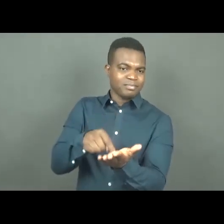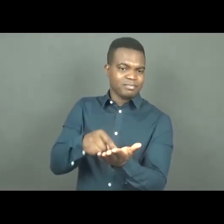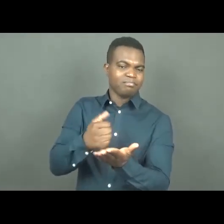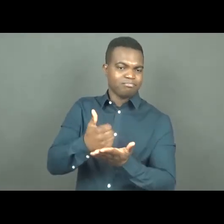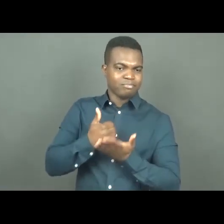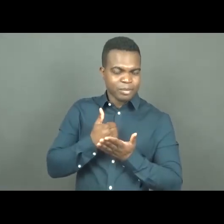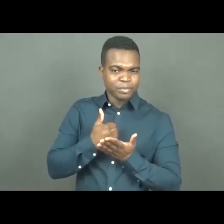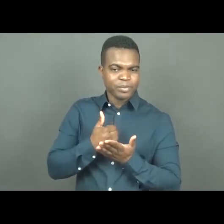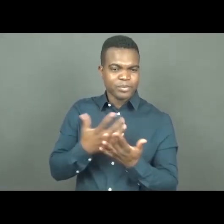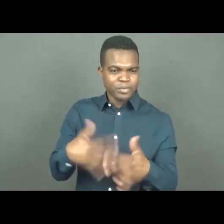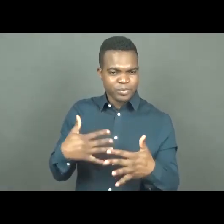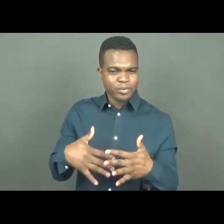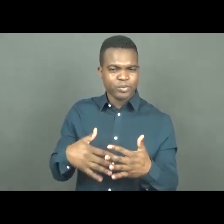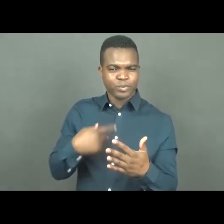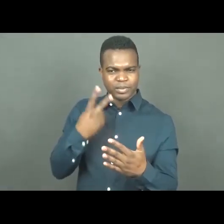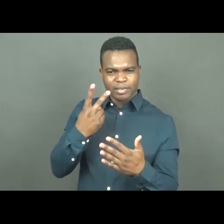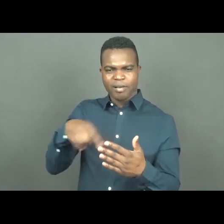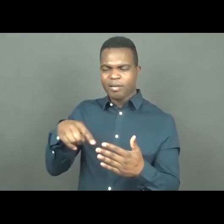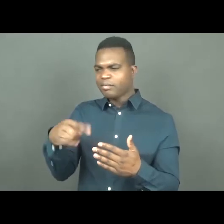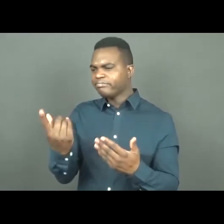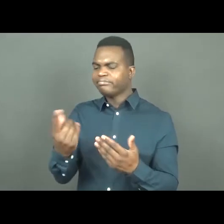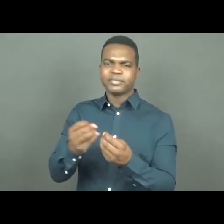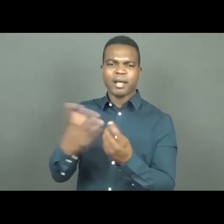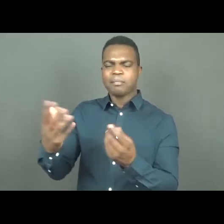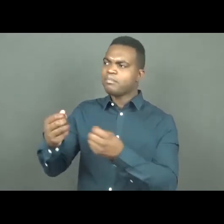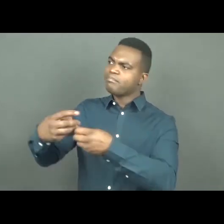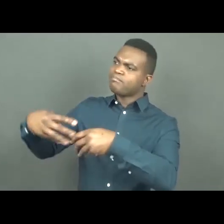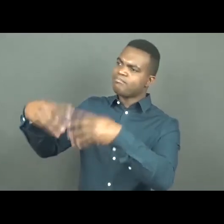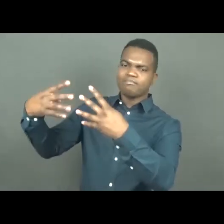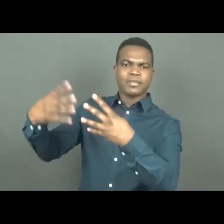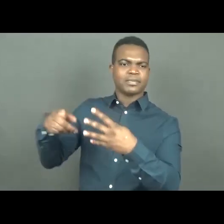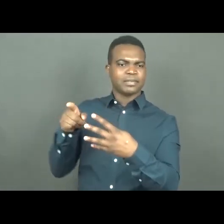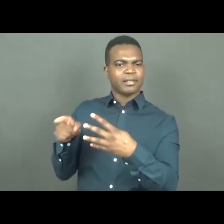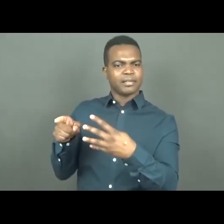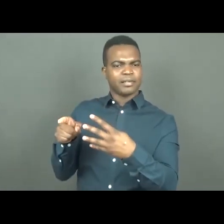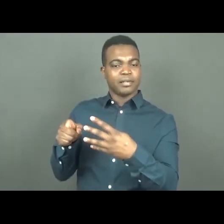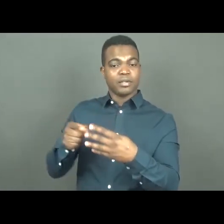while you develop systems and processes, and your identification. This is the first place